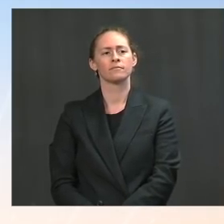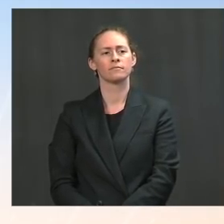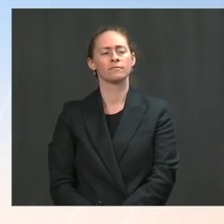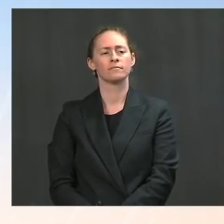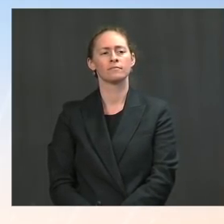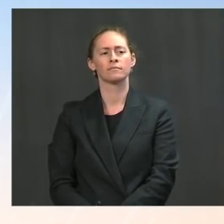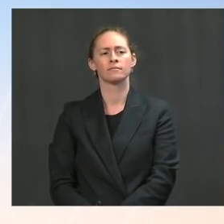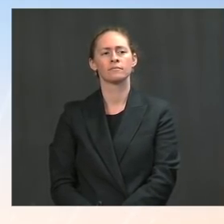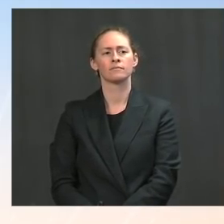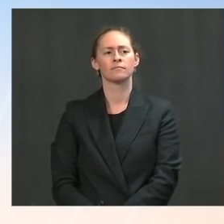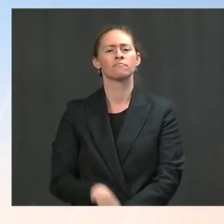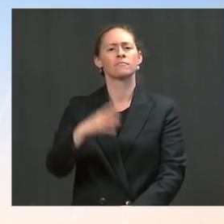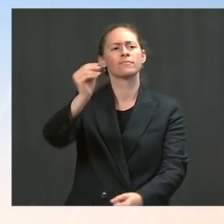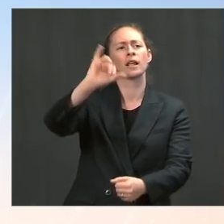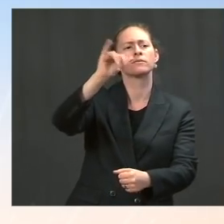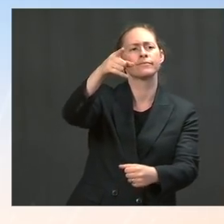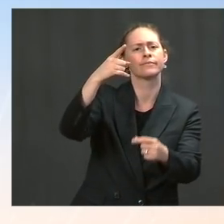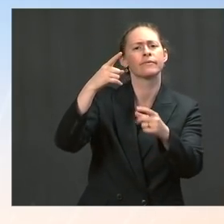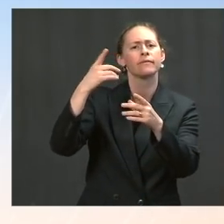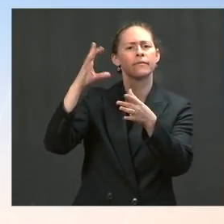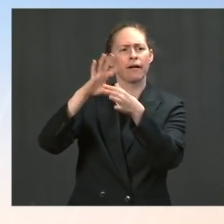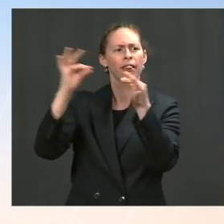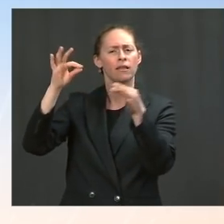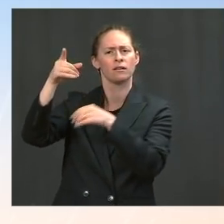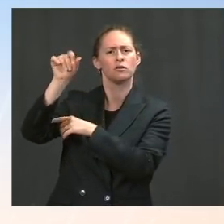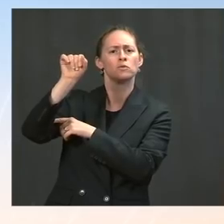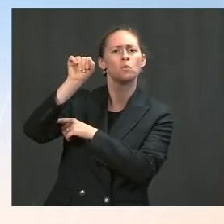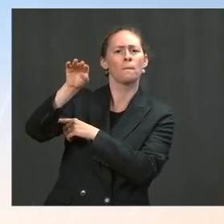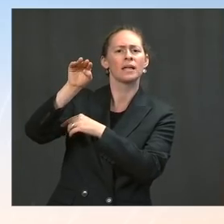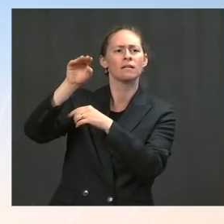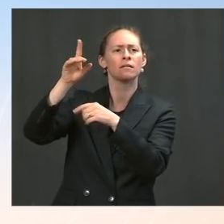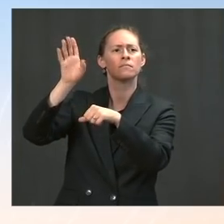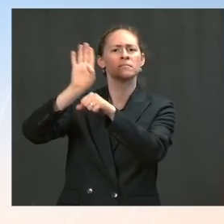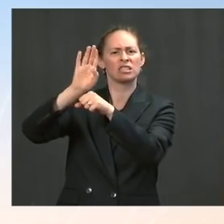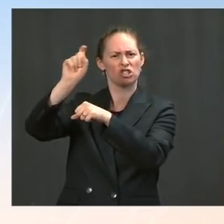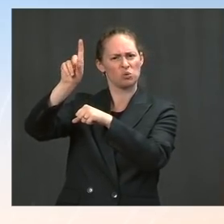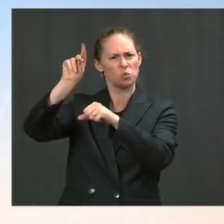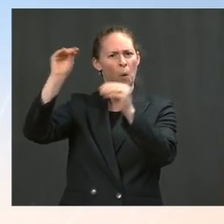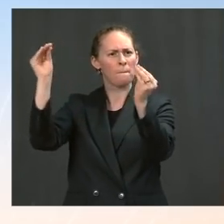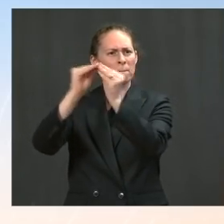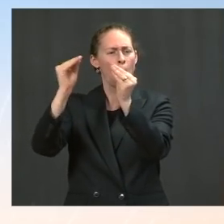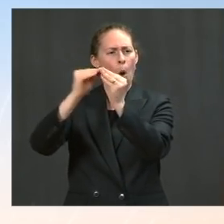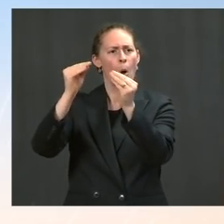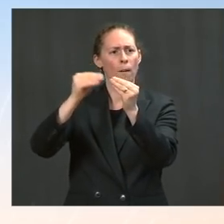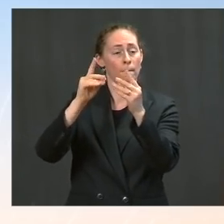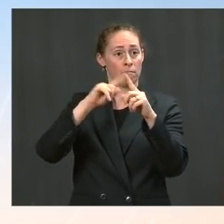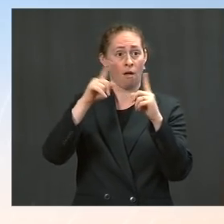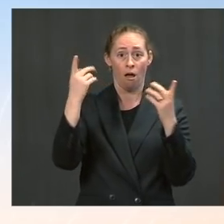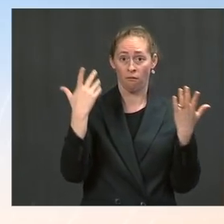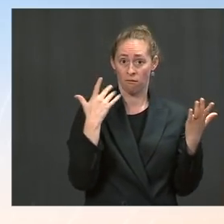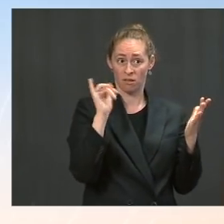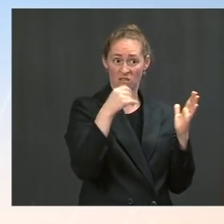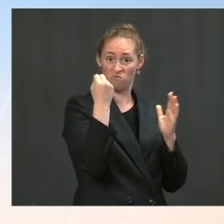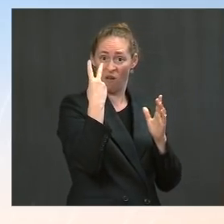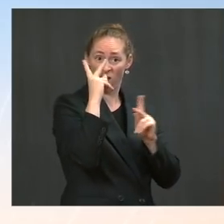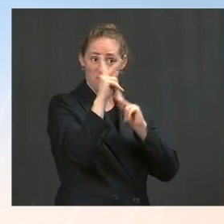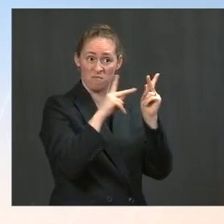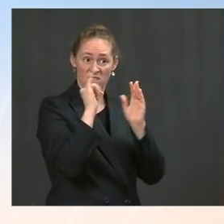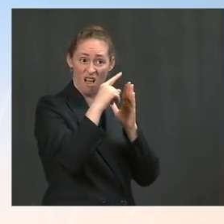the social media platforms. What, from this podium, is the message to those individuals -- the 12 of them -- who are responsible for 65 percent